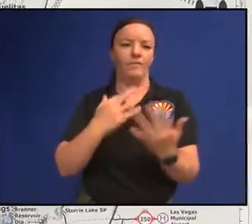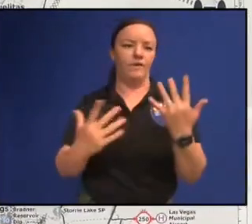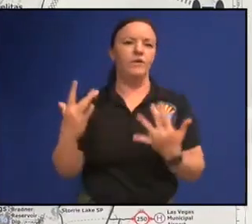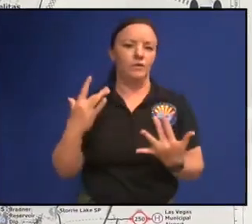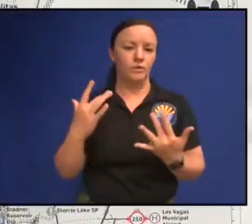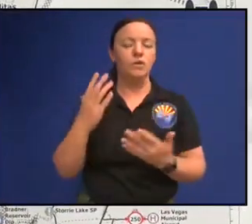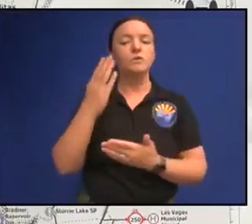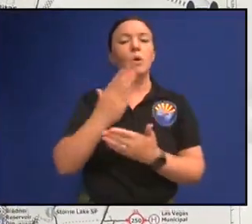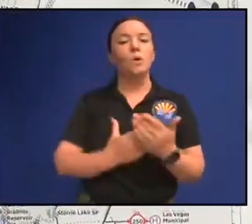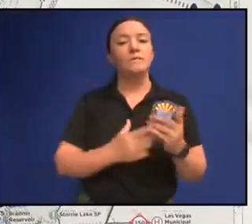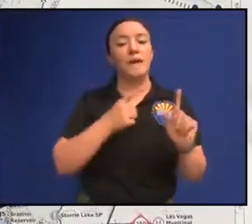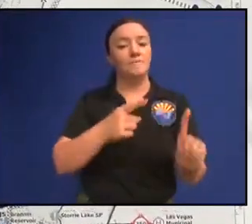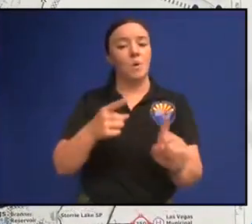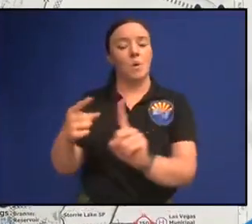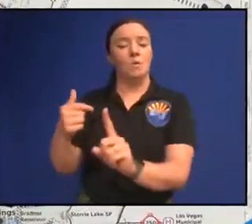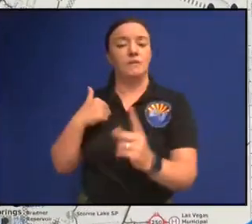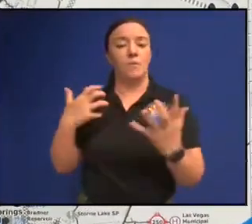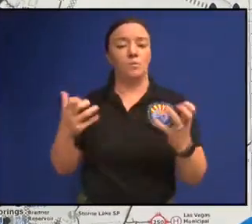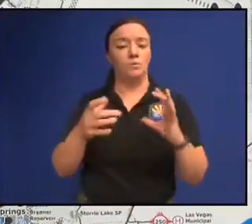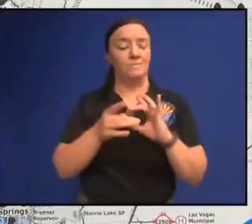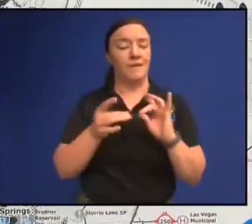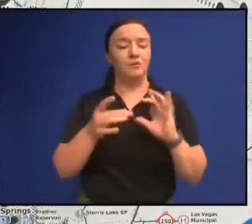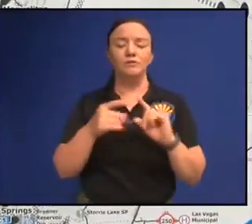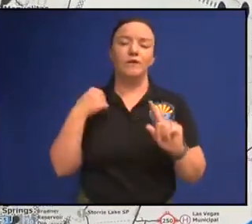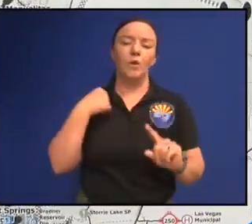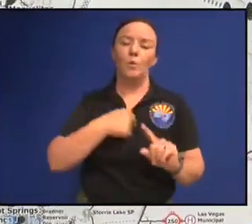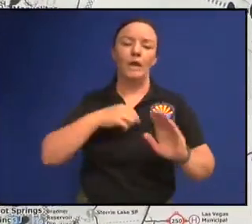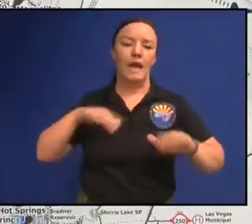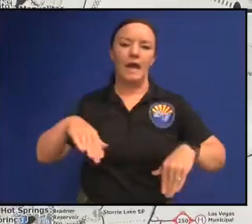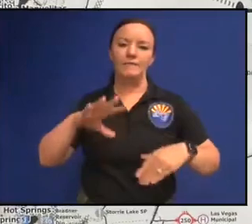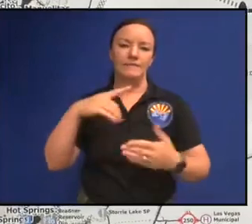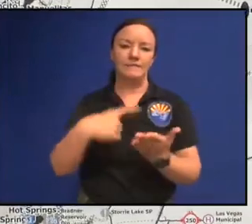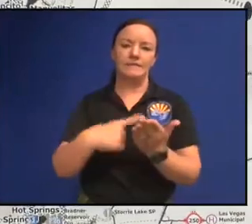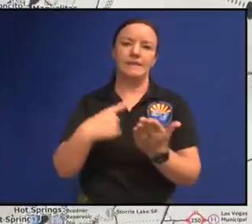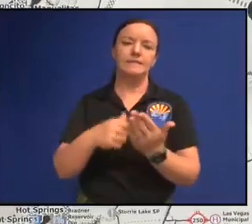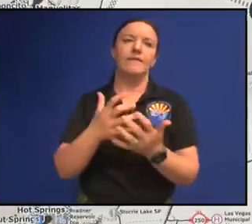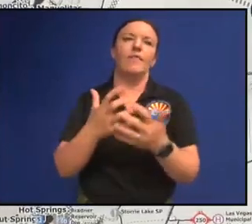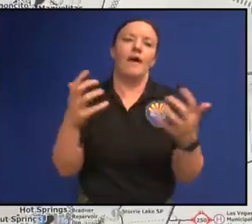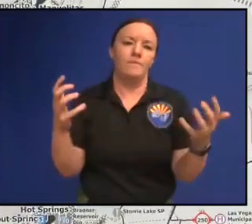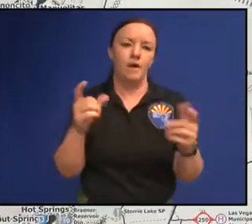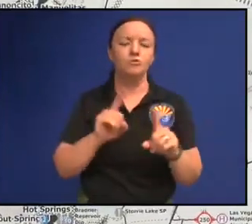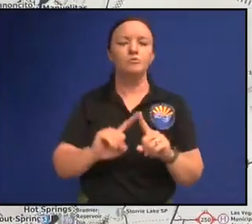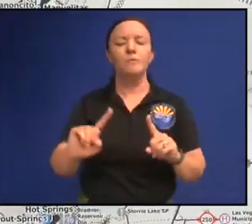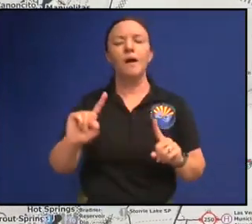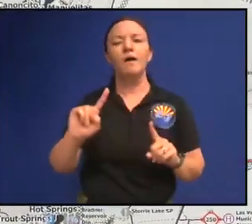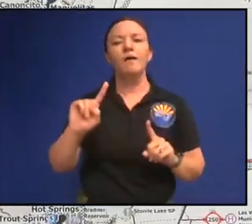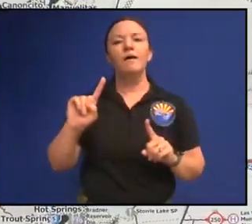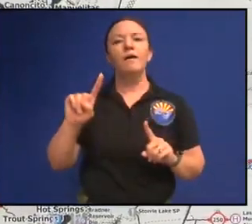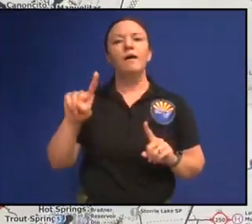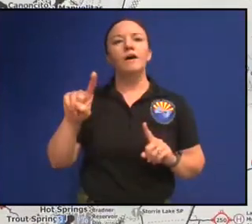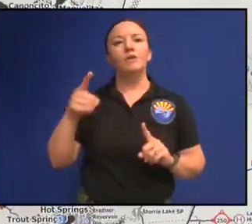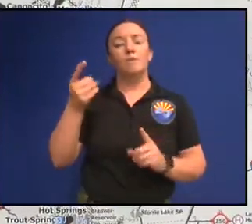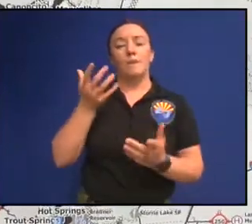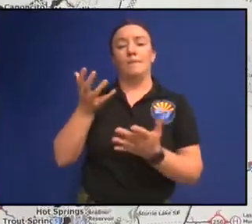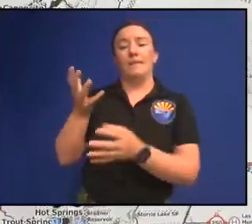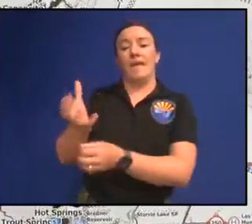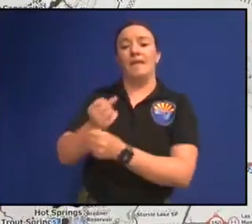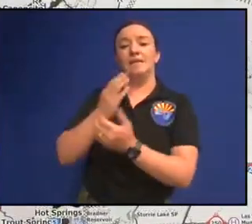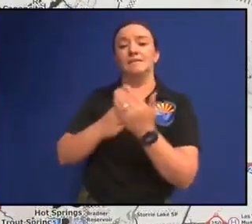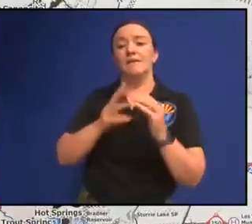KNOW WE HAVEN'T TOUCHED ON IT TOO MUCH, JUST MAYBE A COUPLE TIMES -- BUT JUST LOOKING AT PICKING UP FLOOD INSURANCE. ESPECIALLY IF YOU LIVE IN THOSE AREAS WHERE YOU ARE